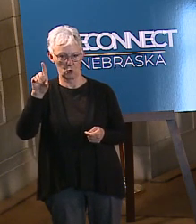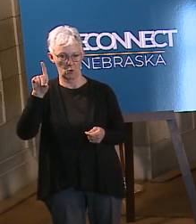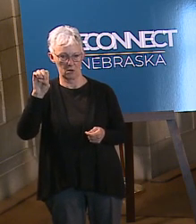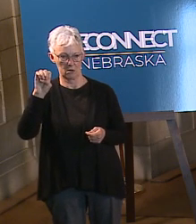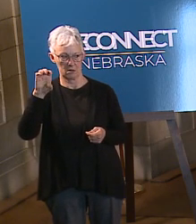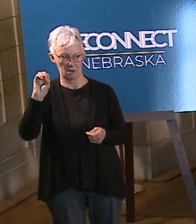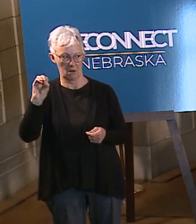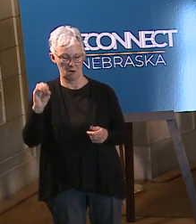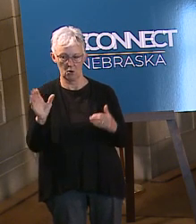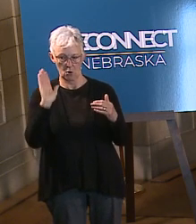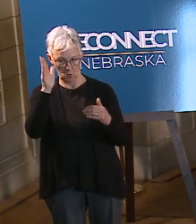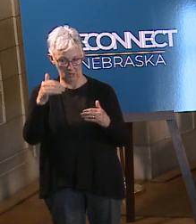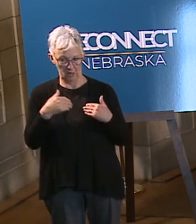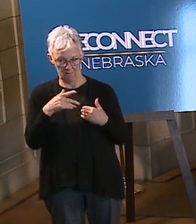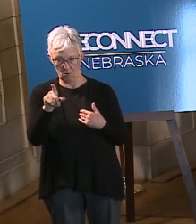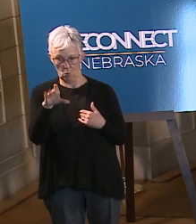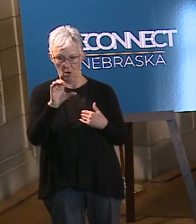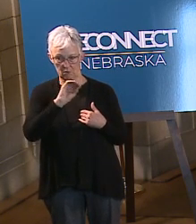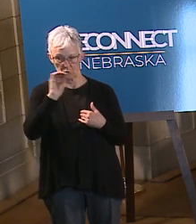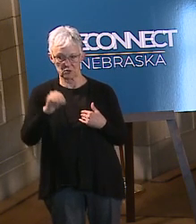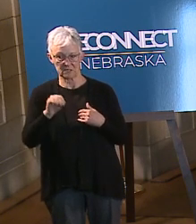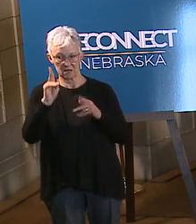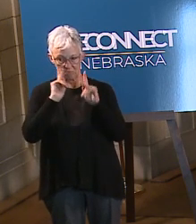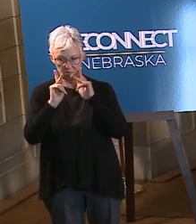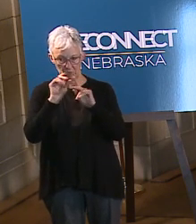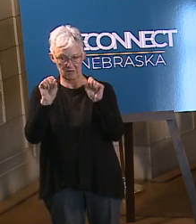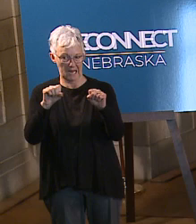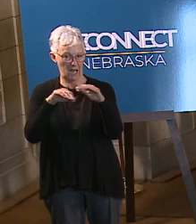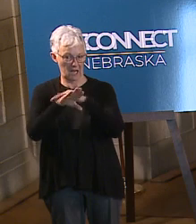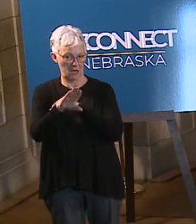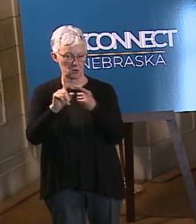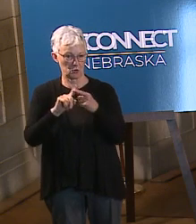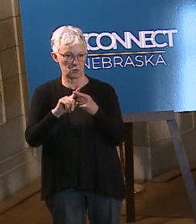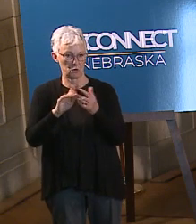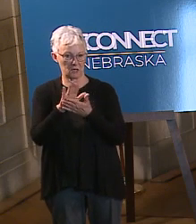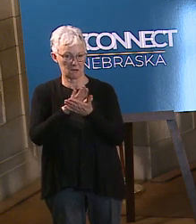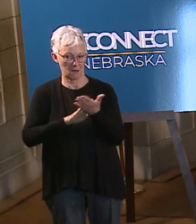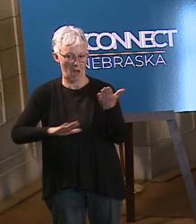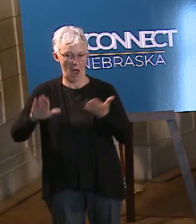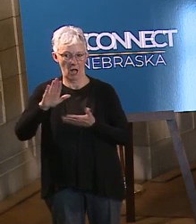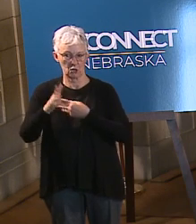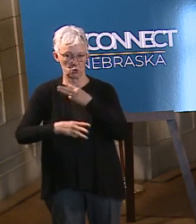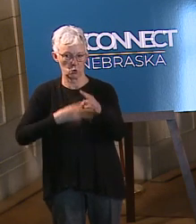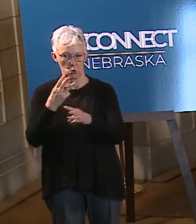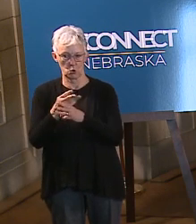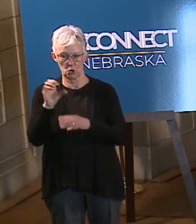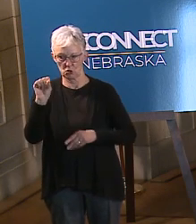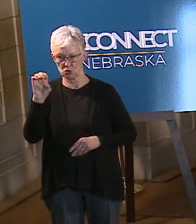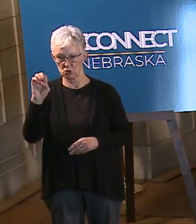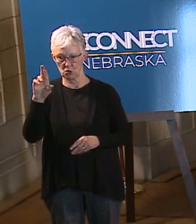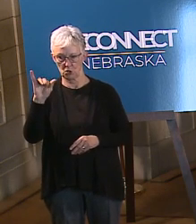THE 100TH ANNIVERSARY OF THE RODEO, IT'S A BIG DEAL.